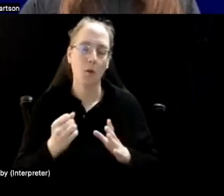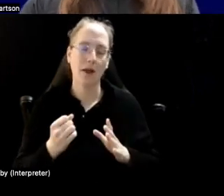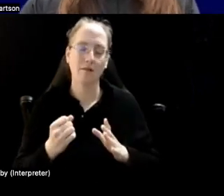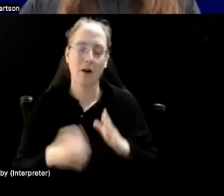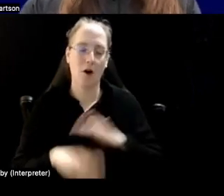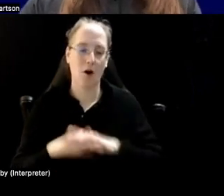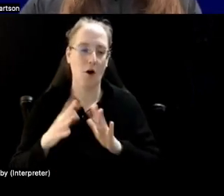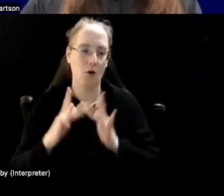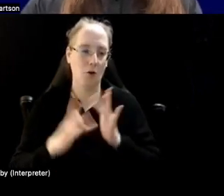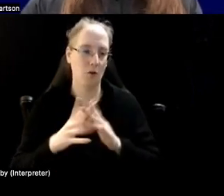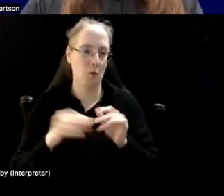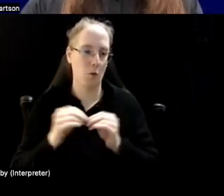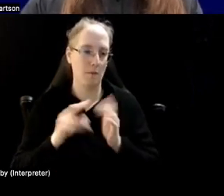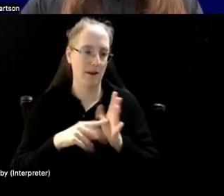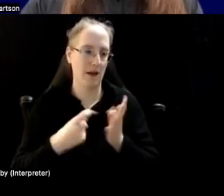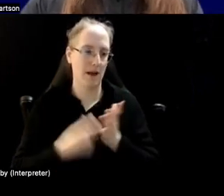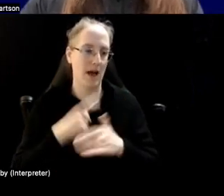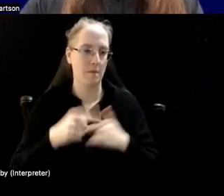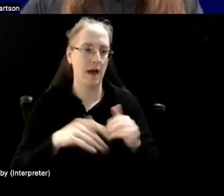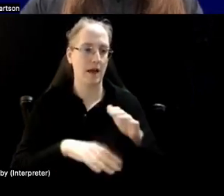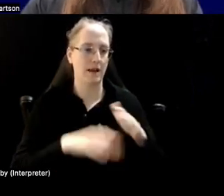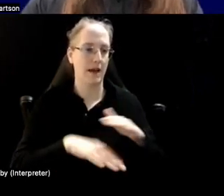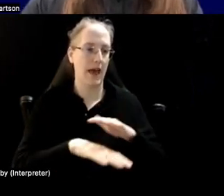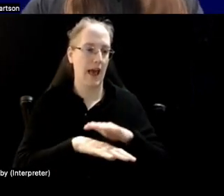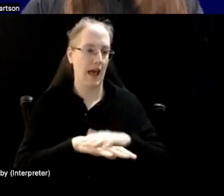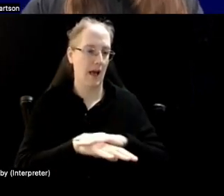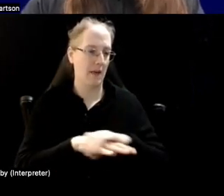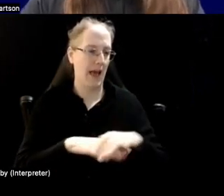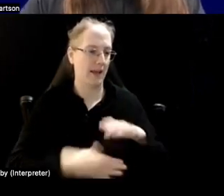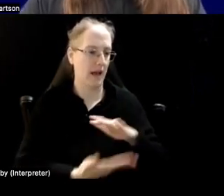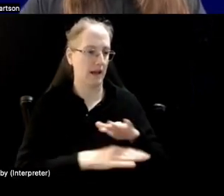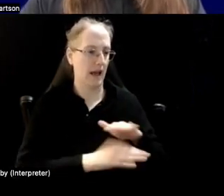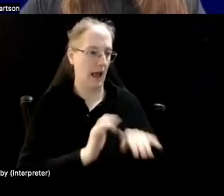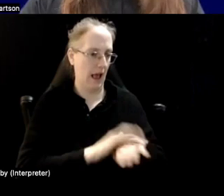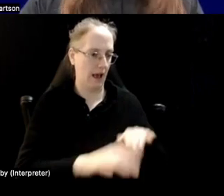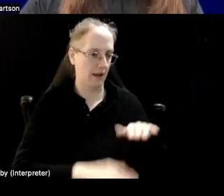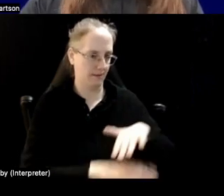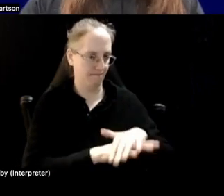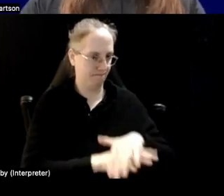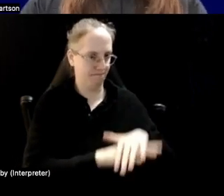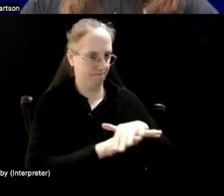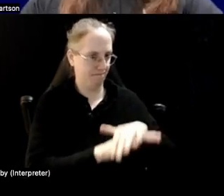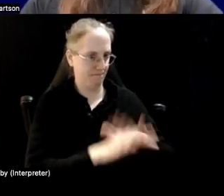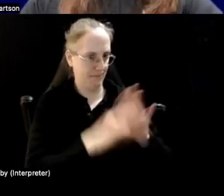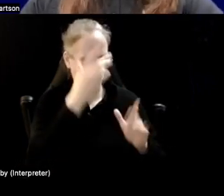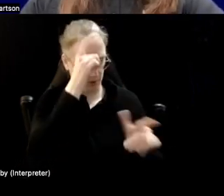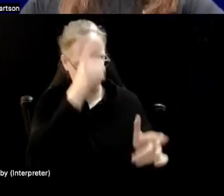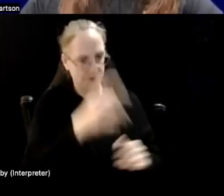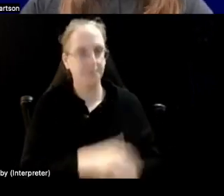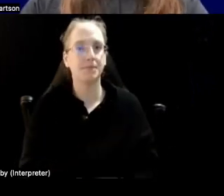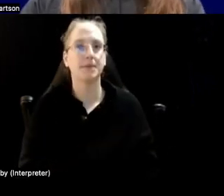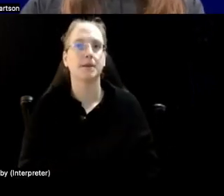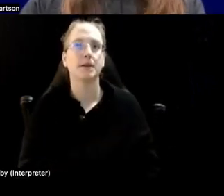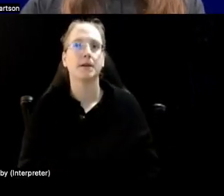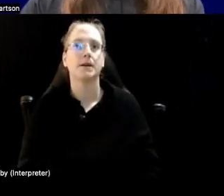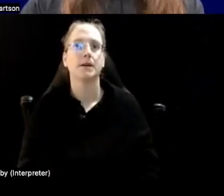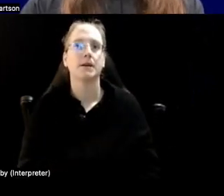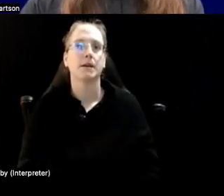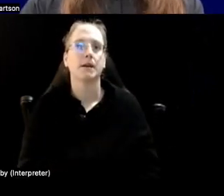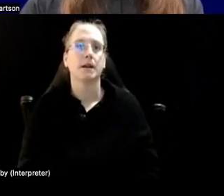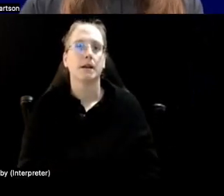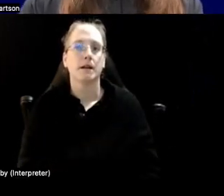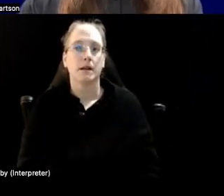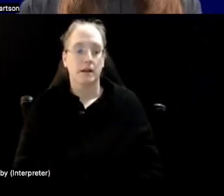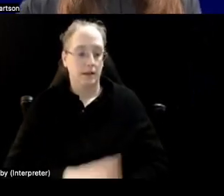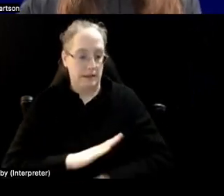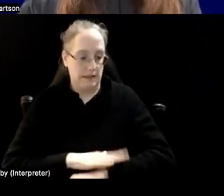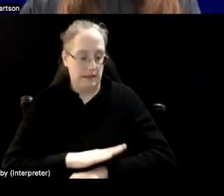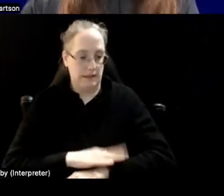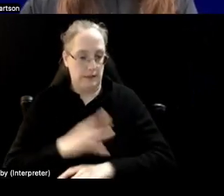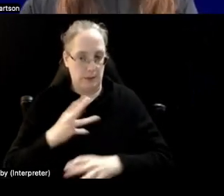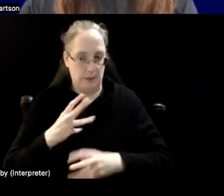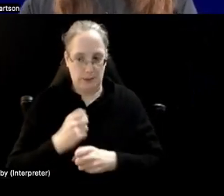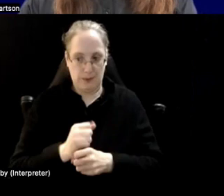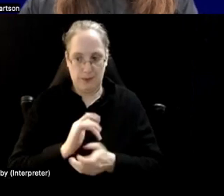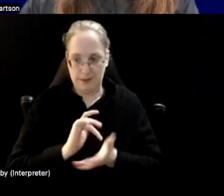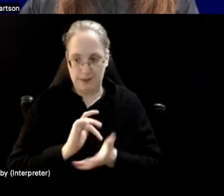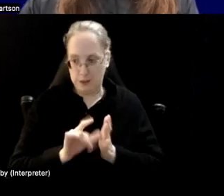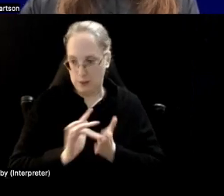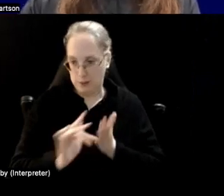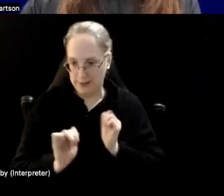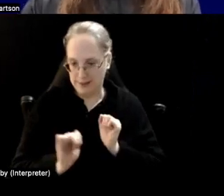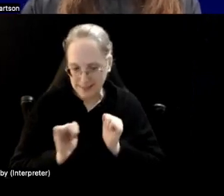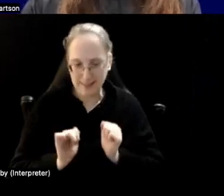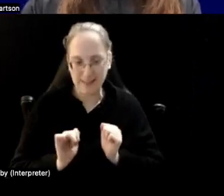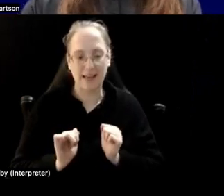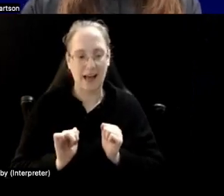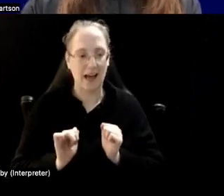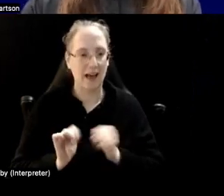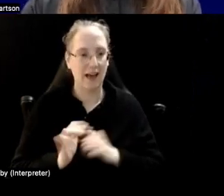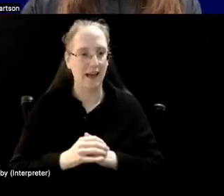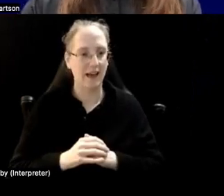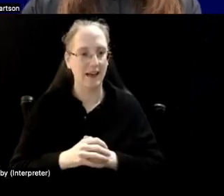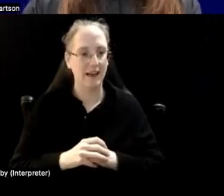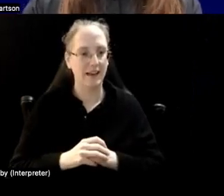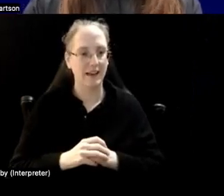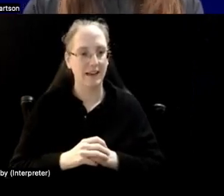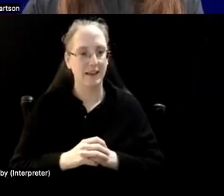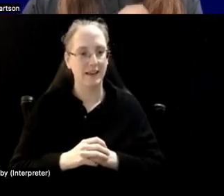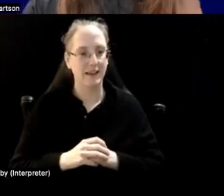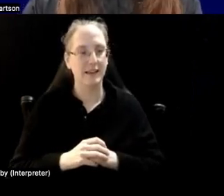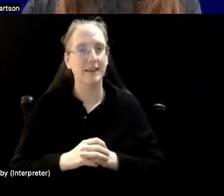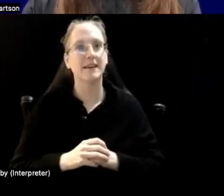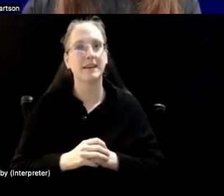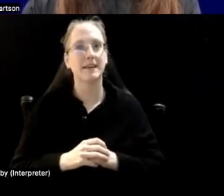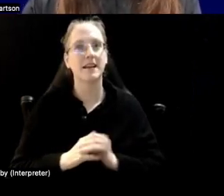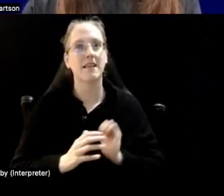want to understand more about that concept. We're actually running out of time. This next